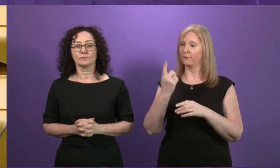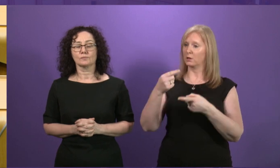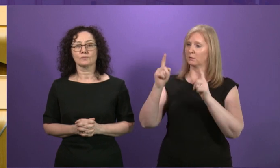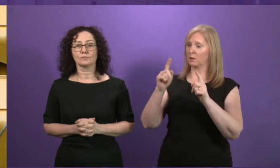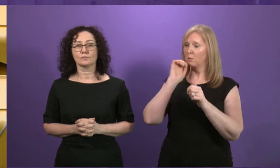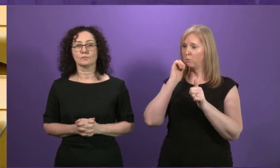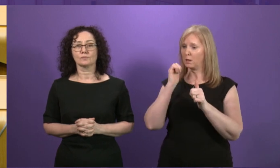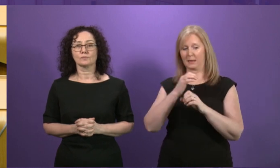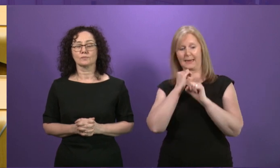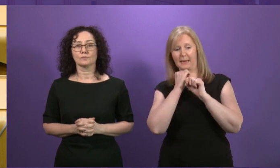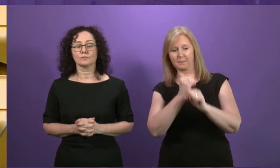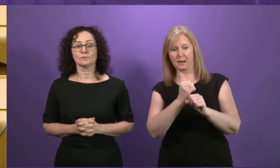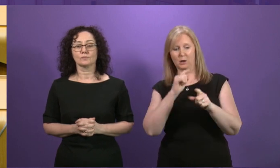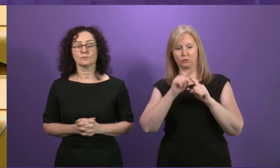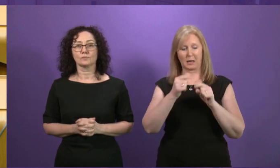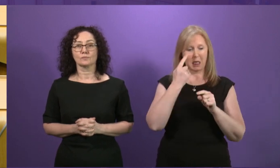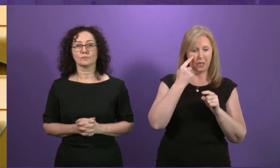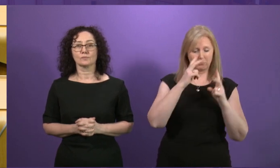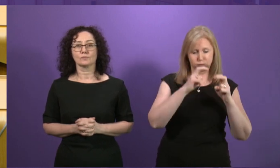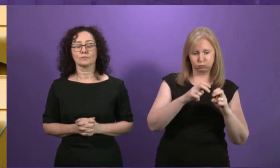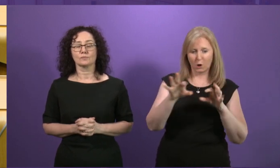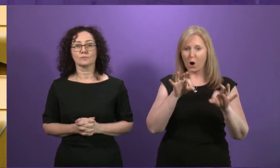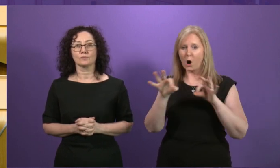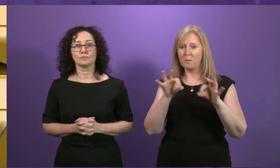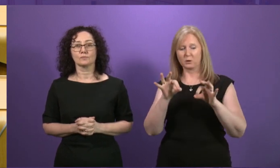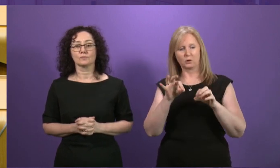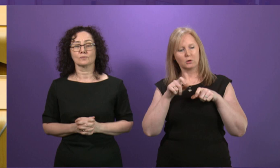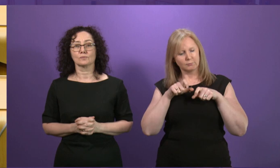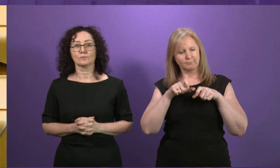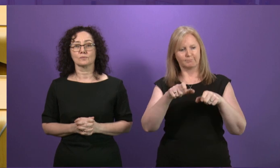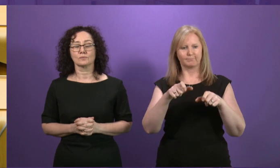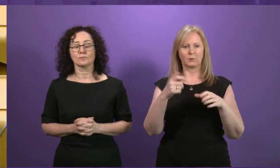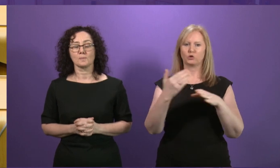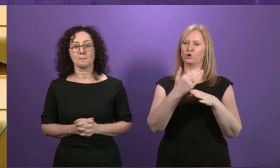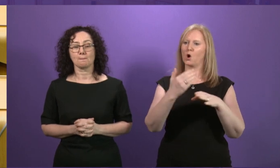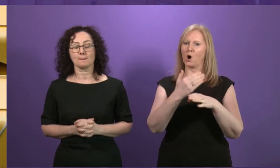to explore all options to support workers to retain jobs and operations at the site?